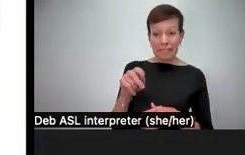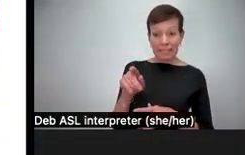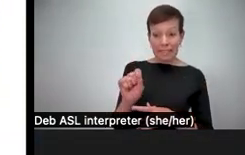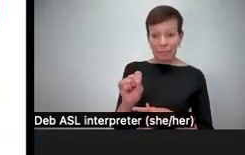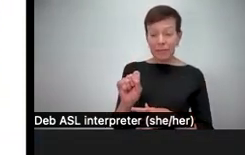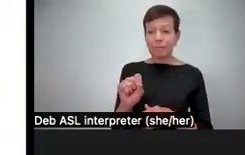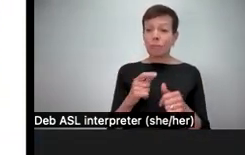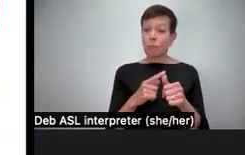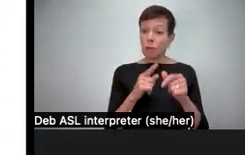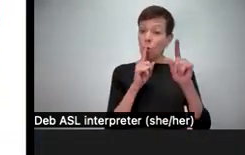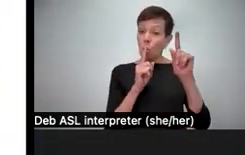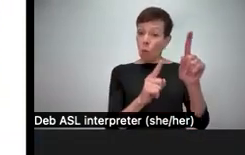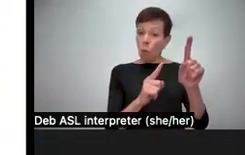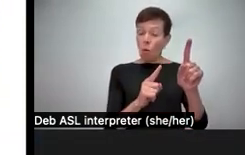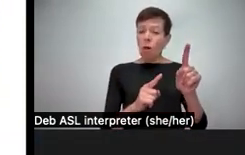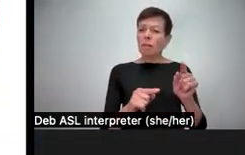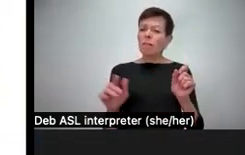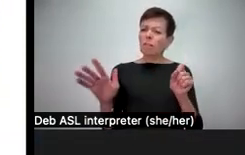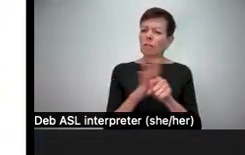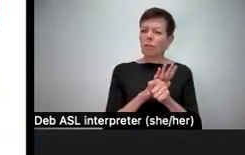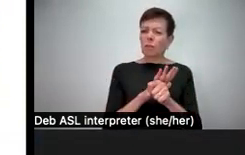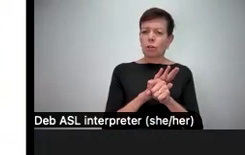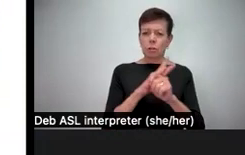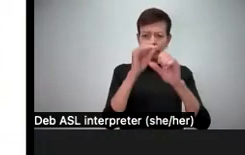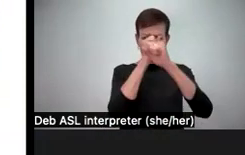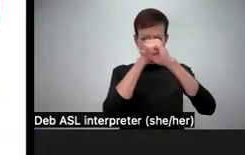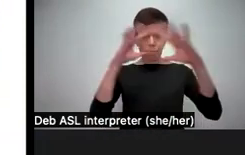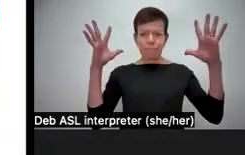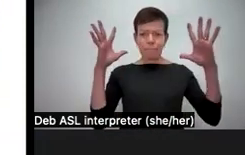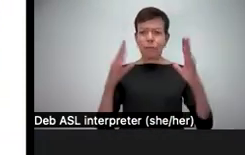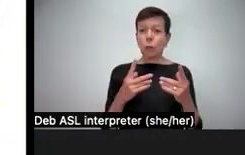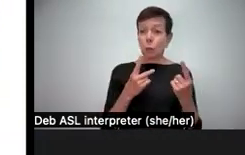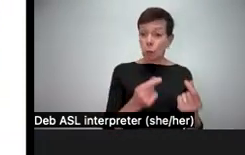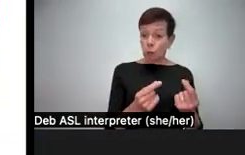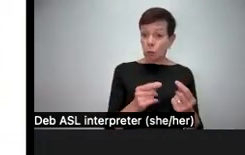who you are, what you want to do and why it's relevant, how it will impact your community